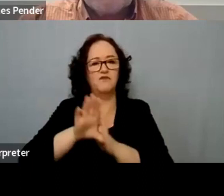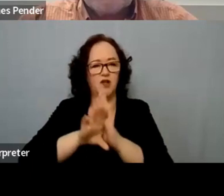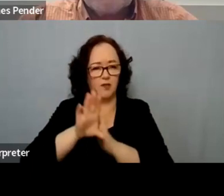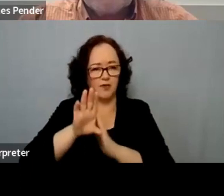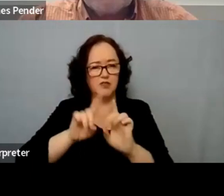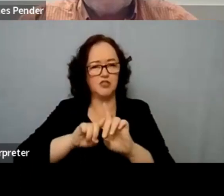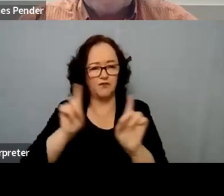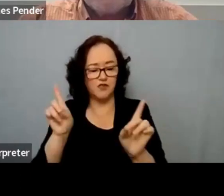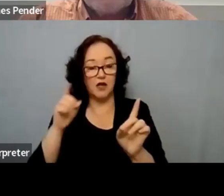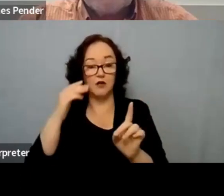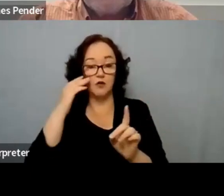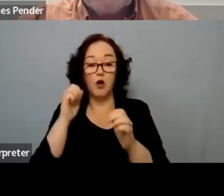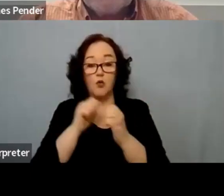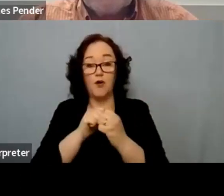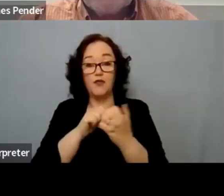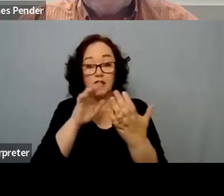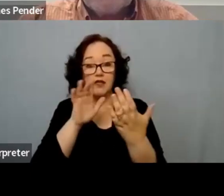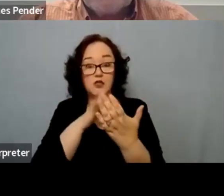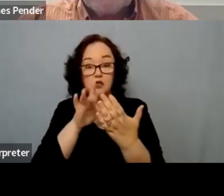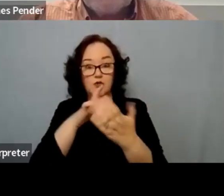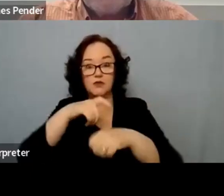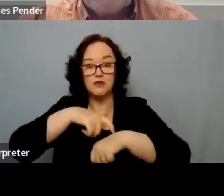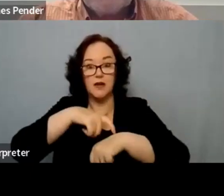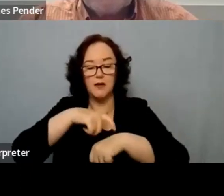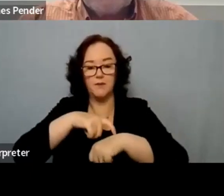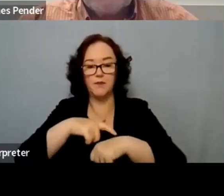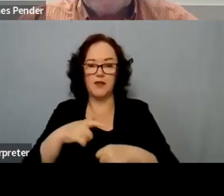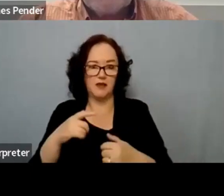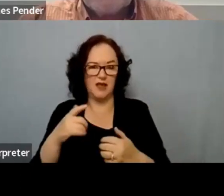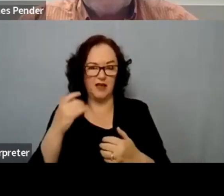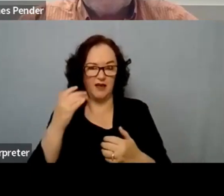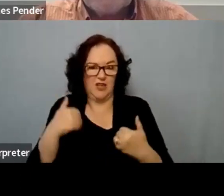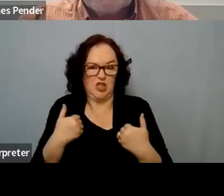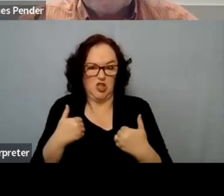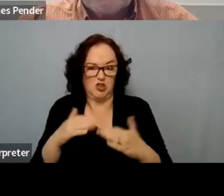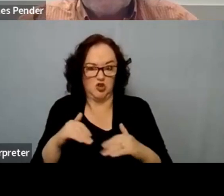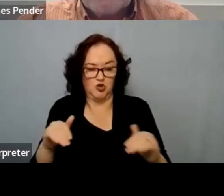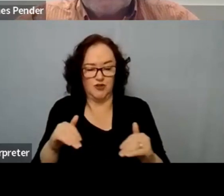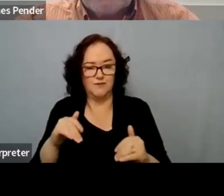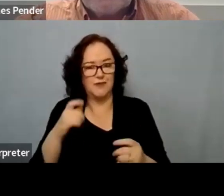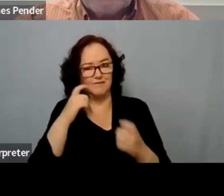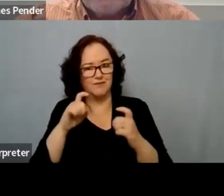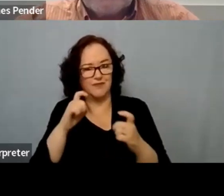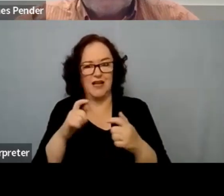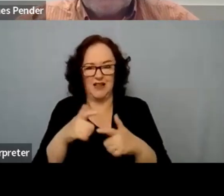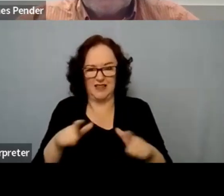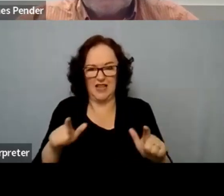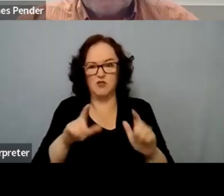with screen time. In the very young they're seeing language development issues. And I think I read something recently about